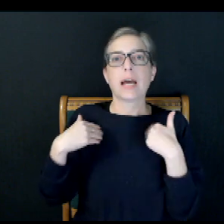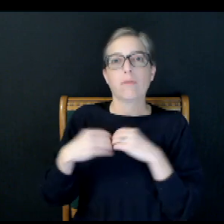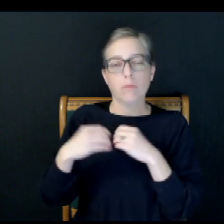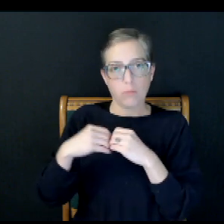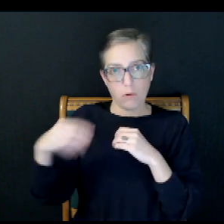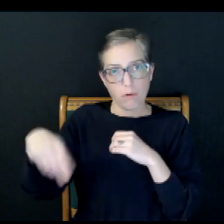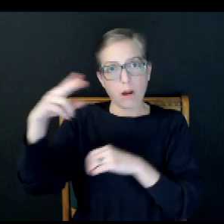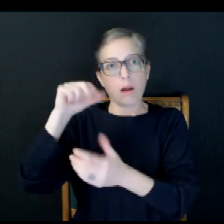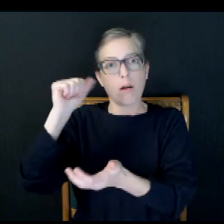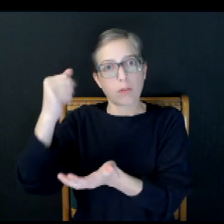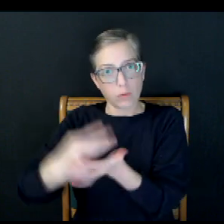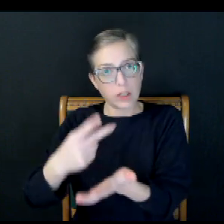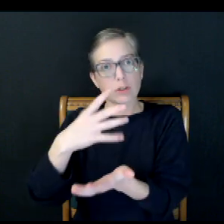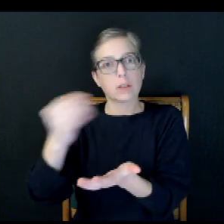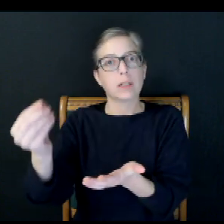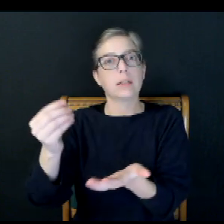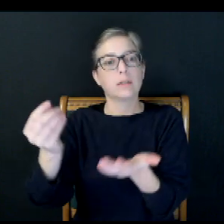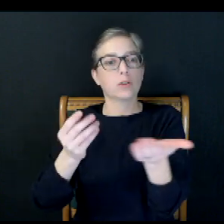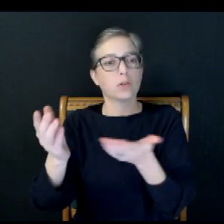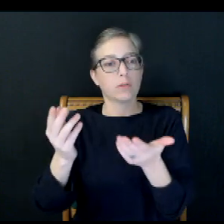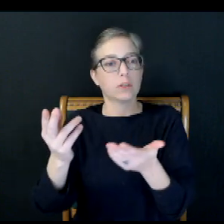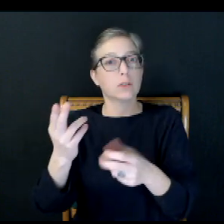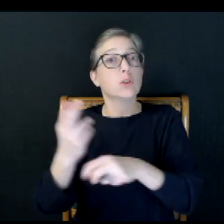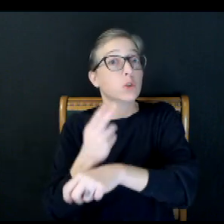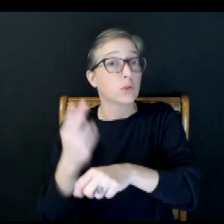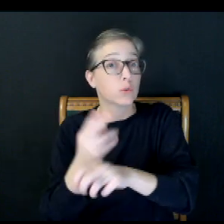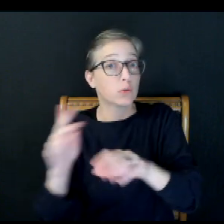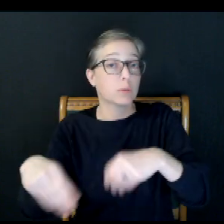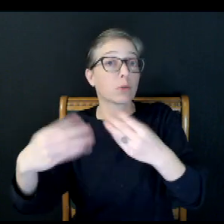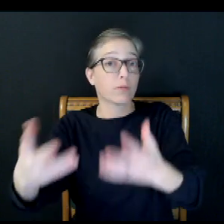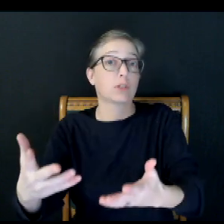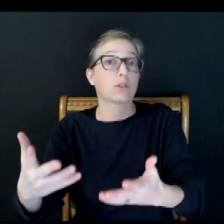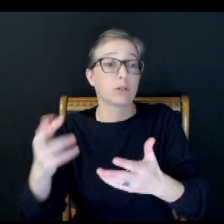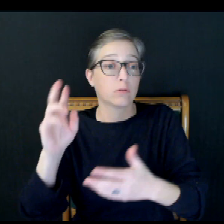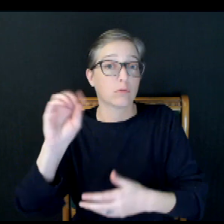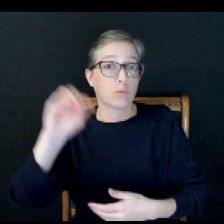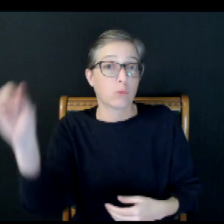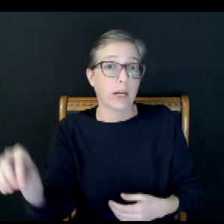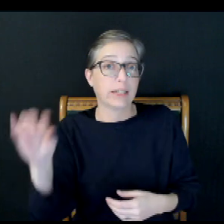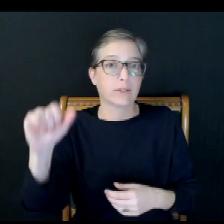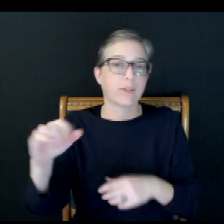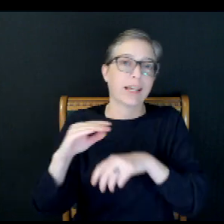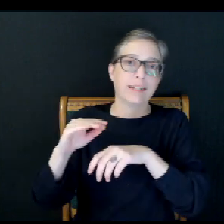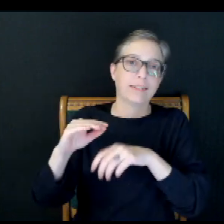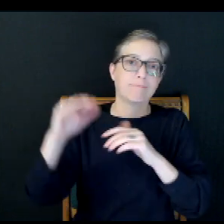those individuals That was influencing and mitigating the disparities